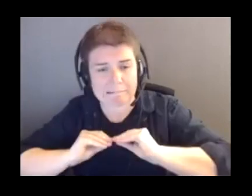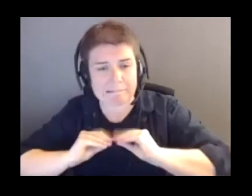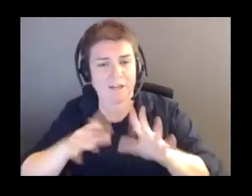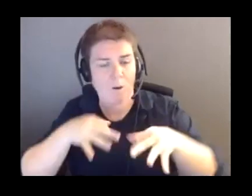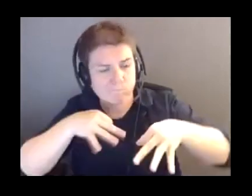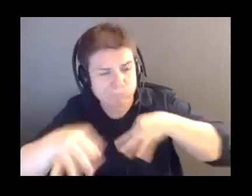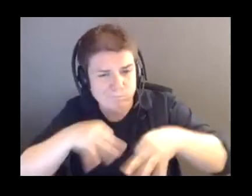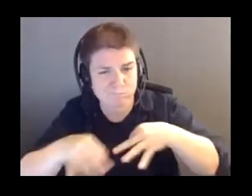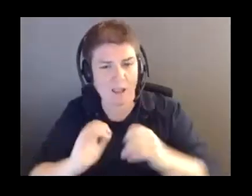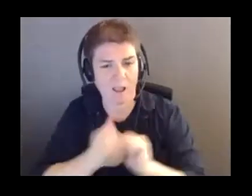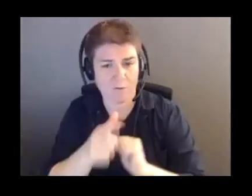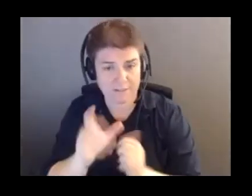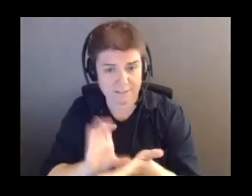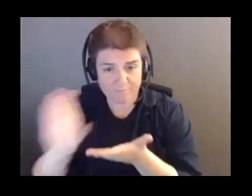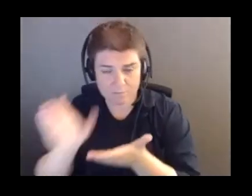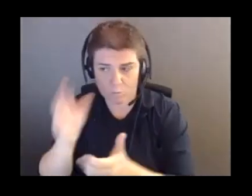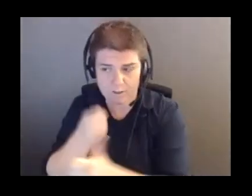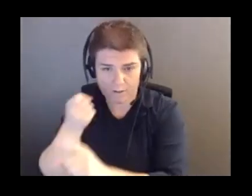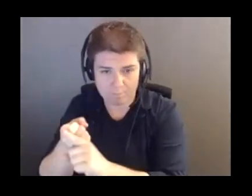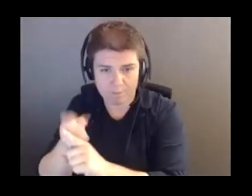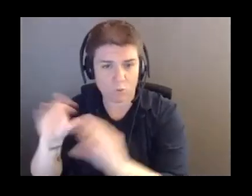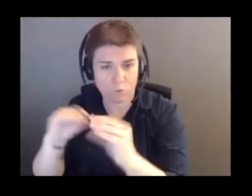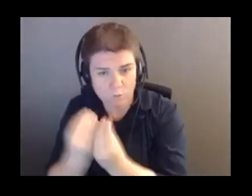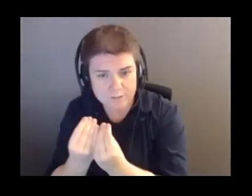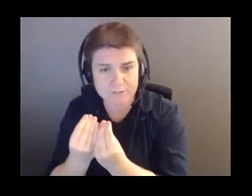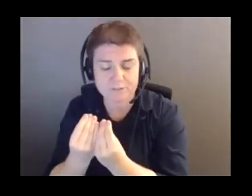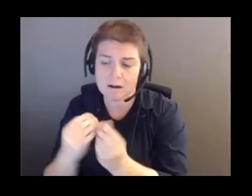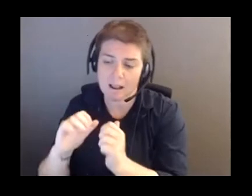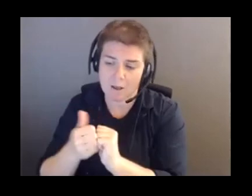is going to impact your organization and how it's going to help you achieve your goals,